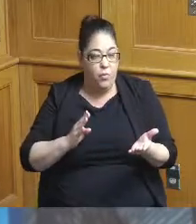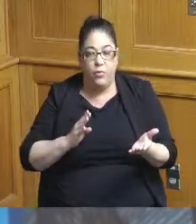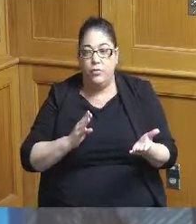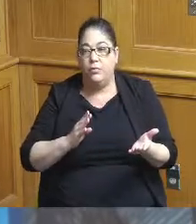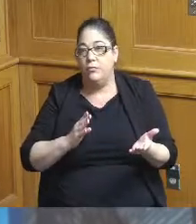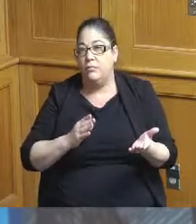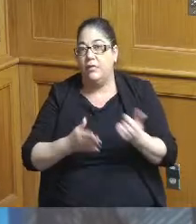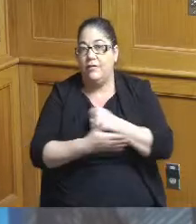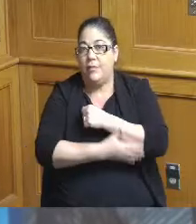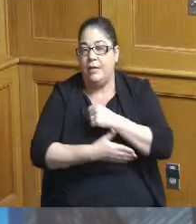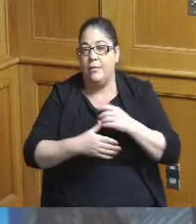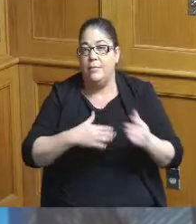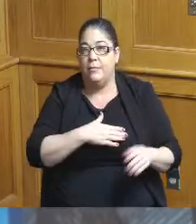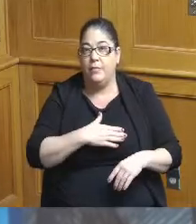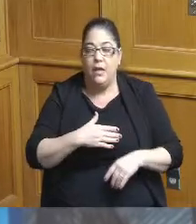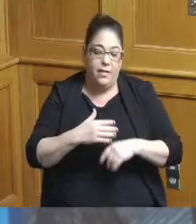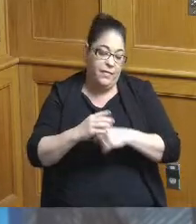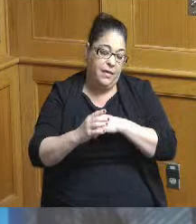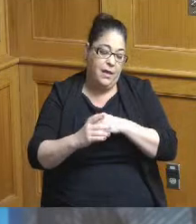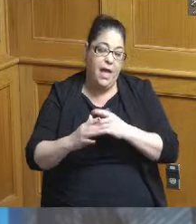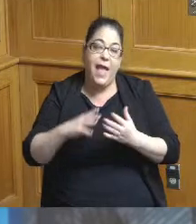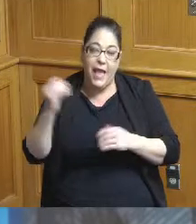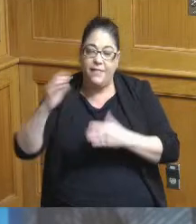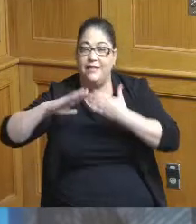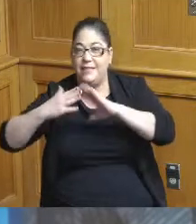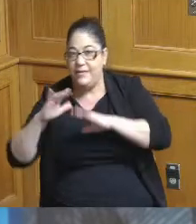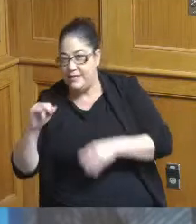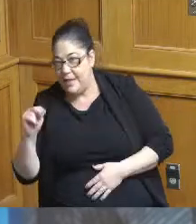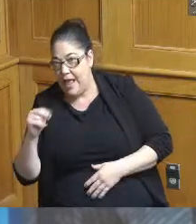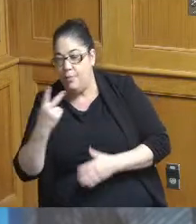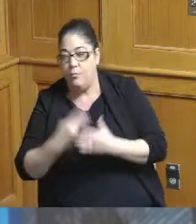County Commissioners and the city council possibly in joint session but at a date to be determined